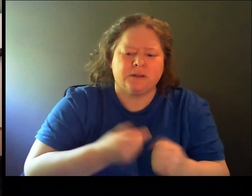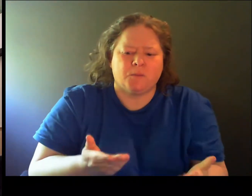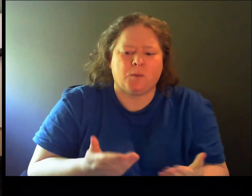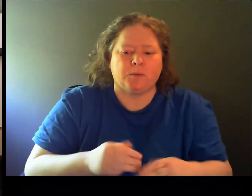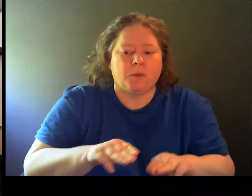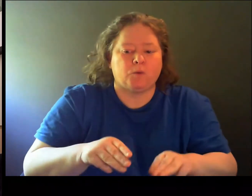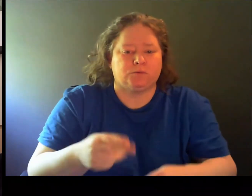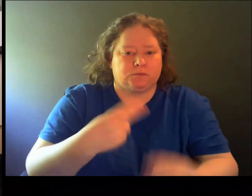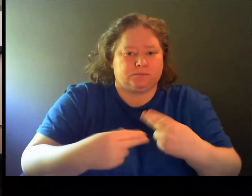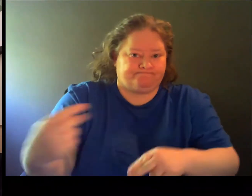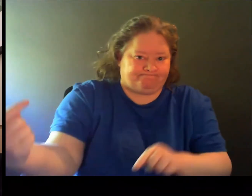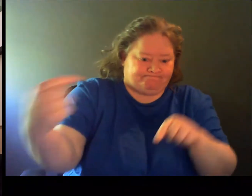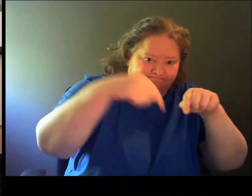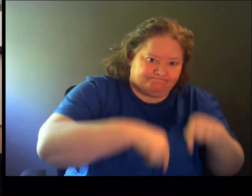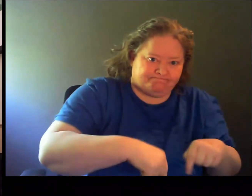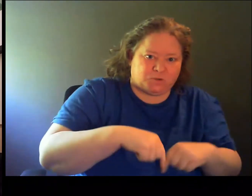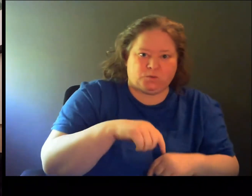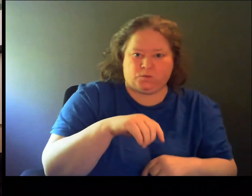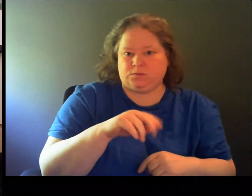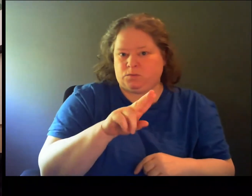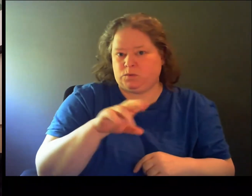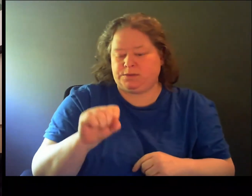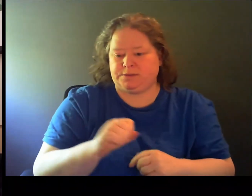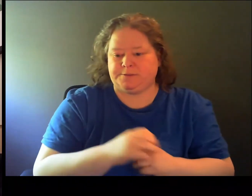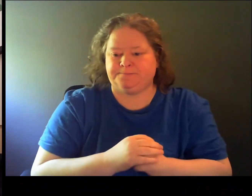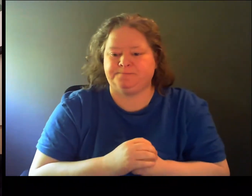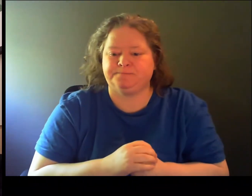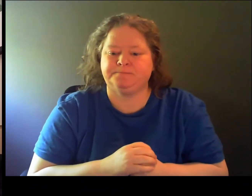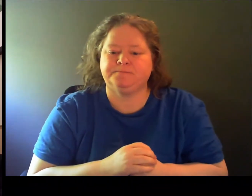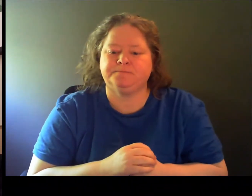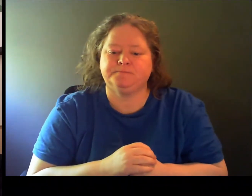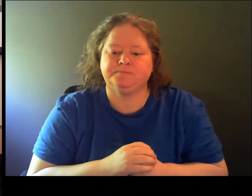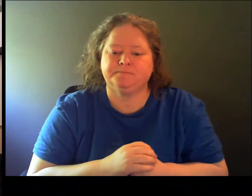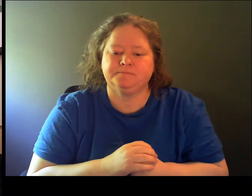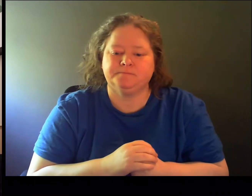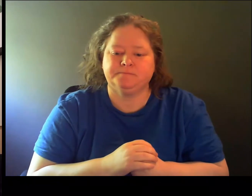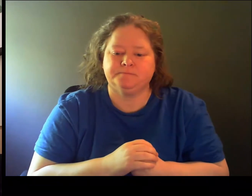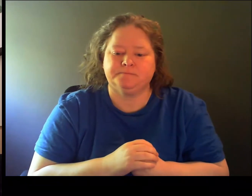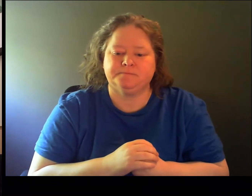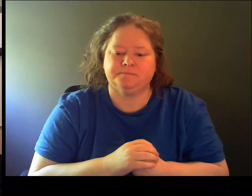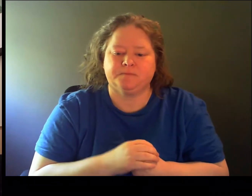The regulations are very, very strict at the moment about coming into the States,